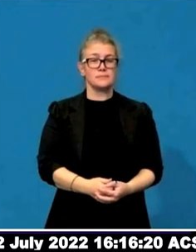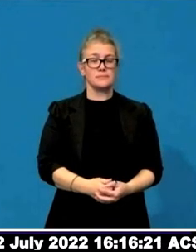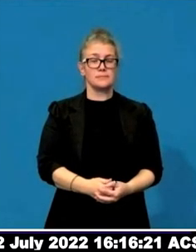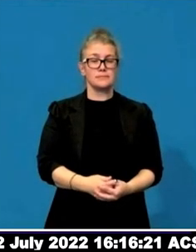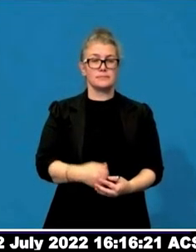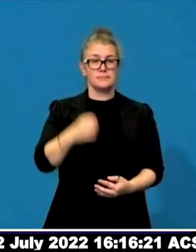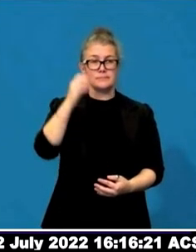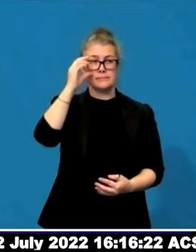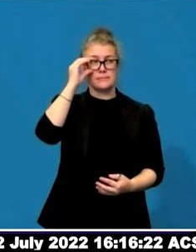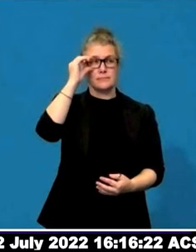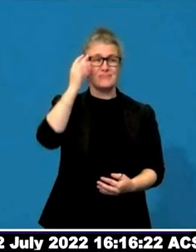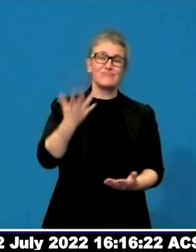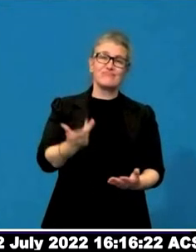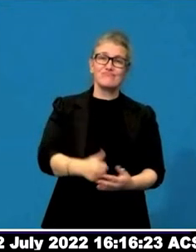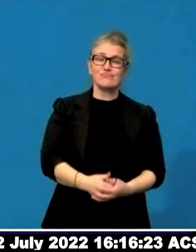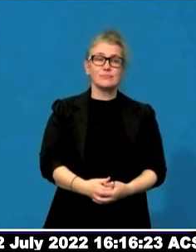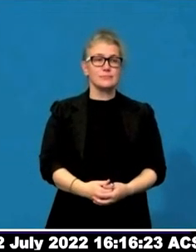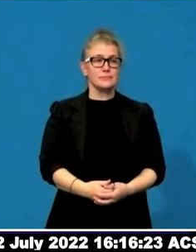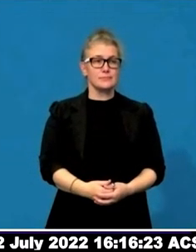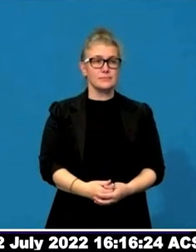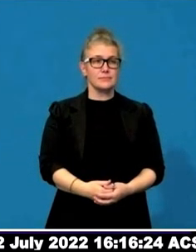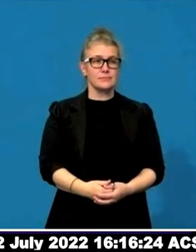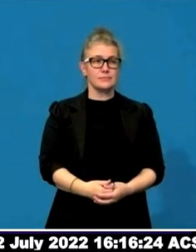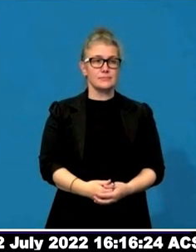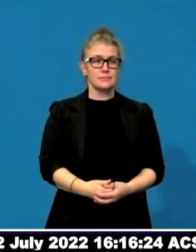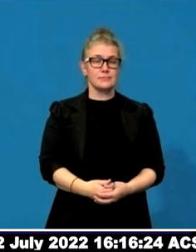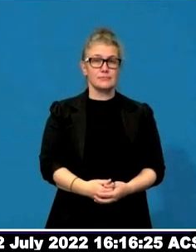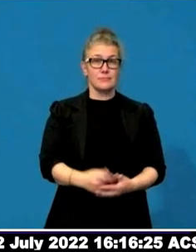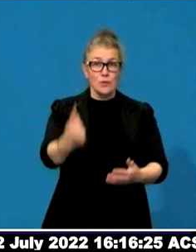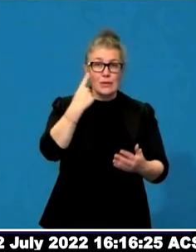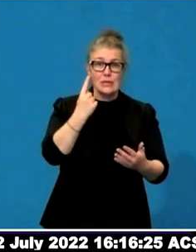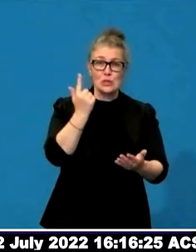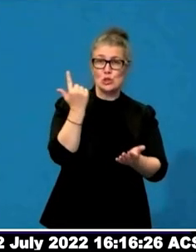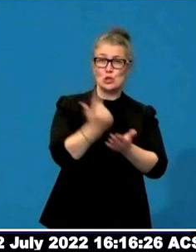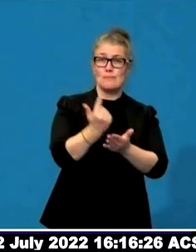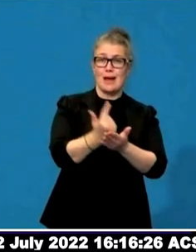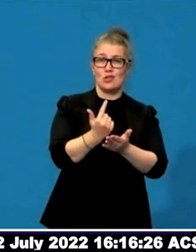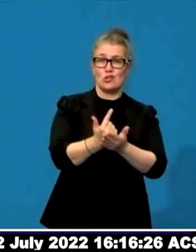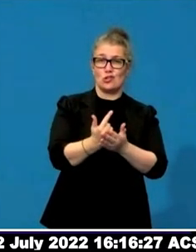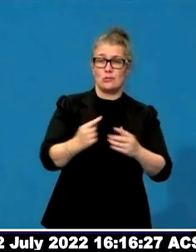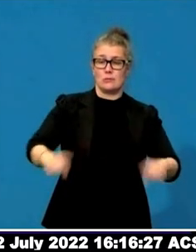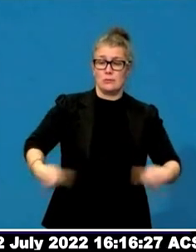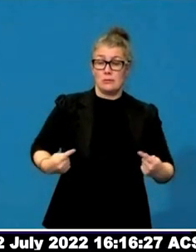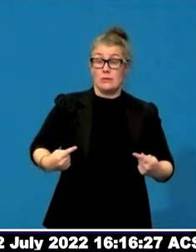Not much. So would it be too rough to go on the footpath? Yeah.